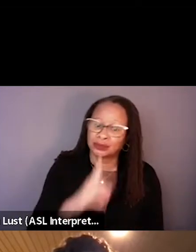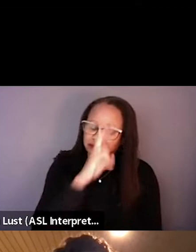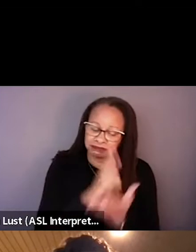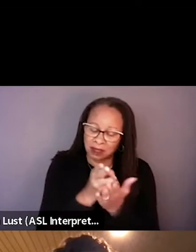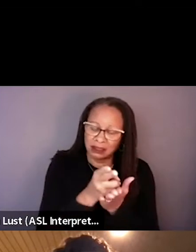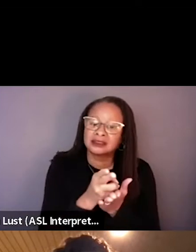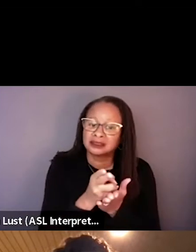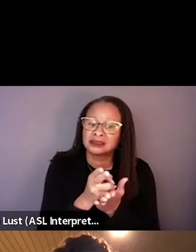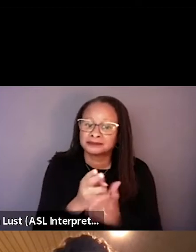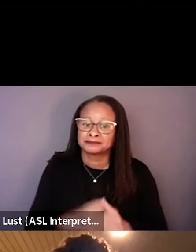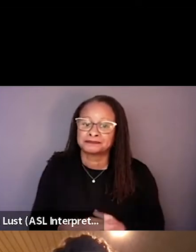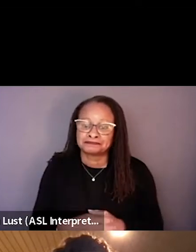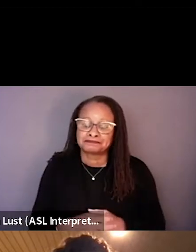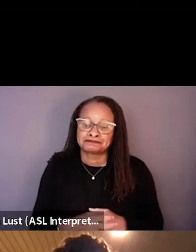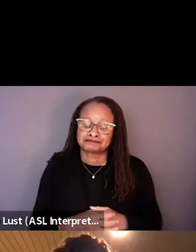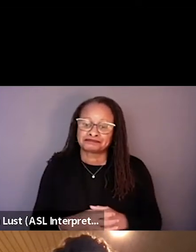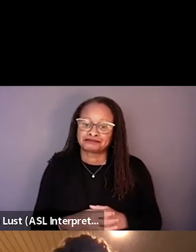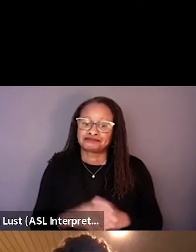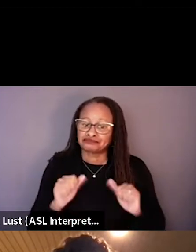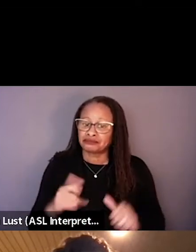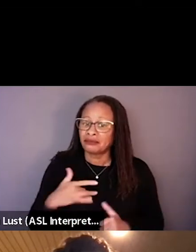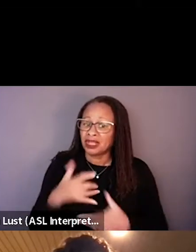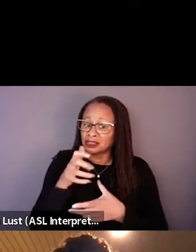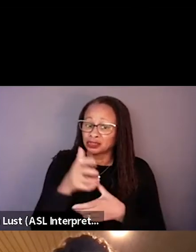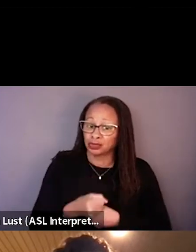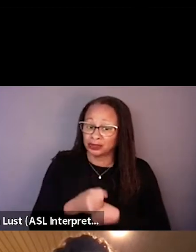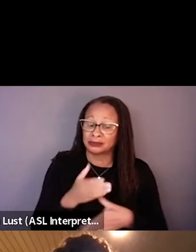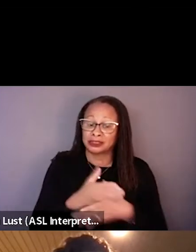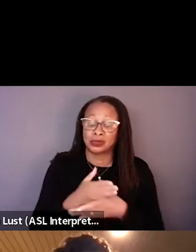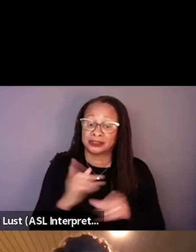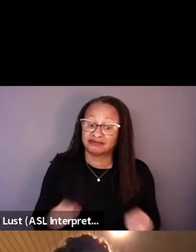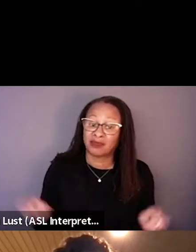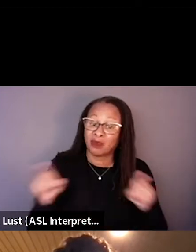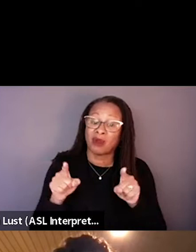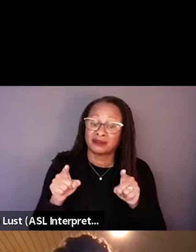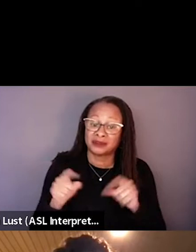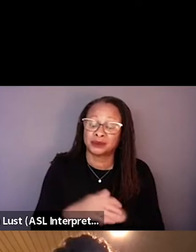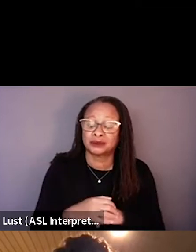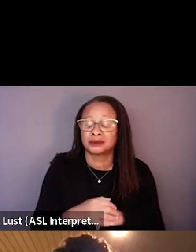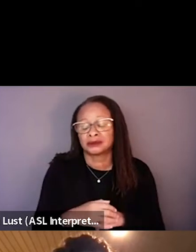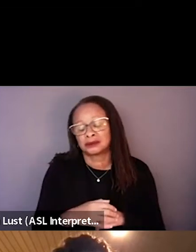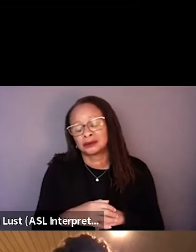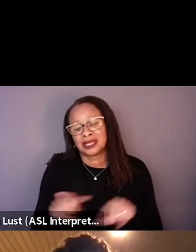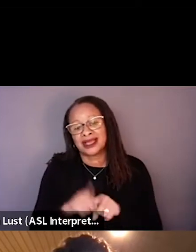and real, and intimate, and you can feel the trust between you all as co- participants.